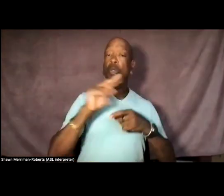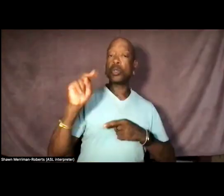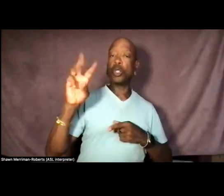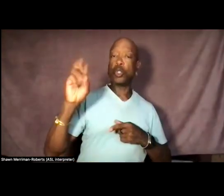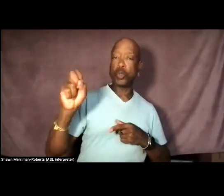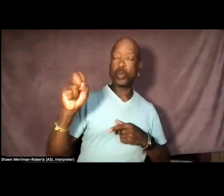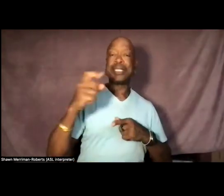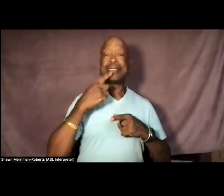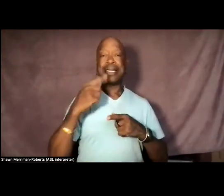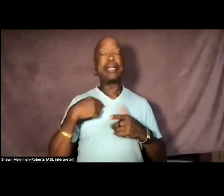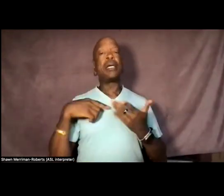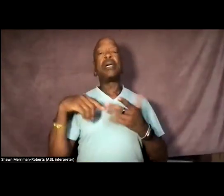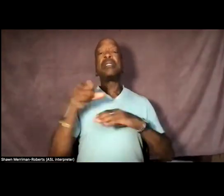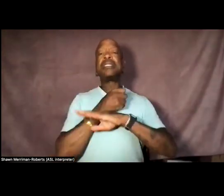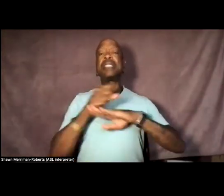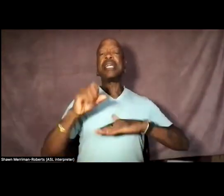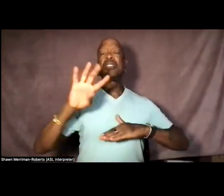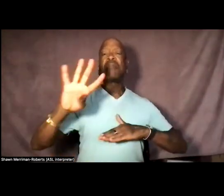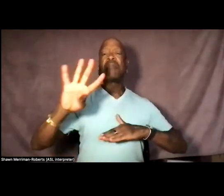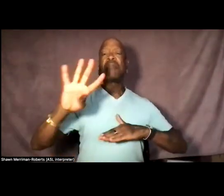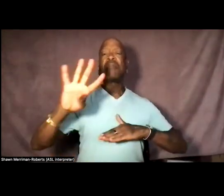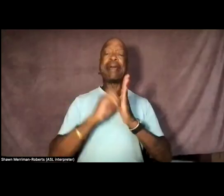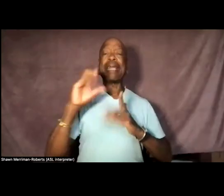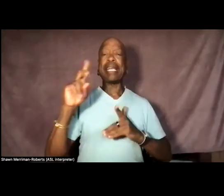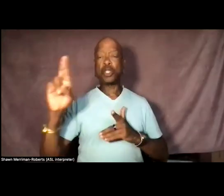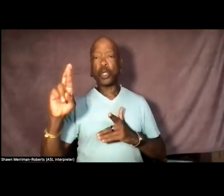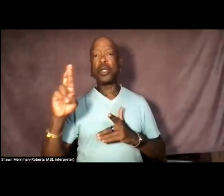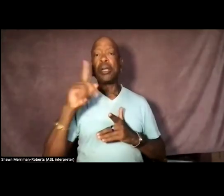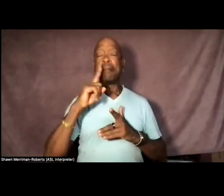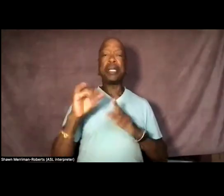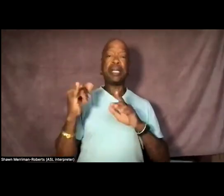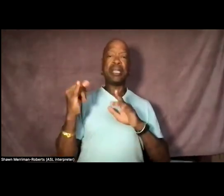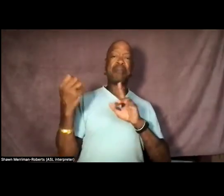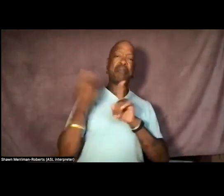a stage four cancer patient getting harassed for masking while getting an oil change the harasser